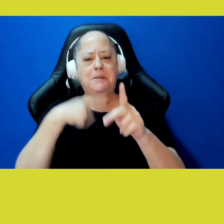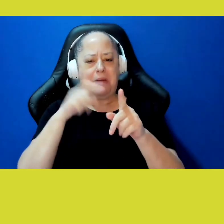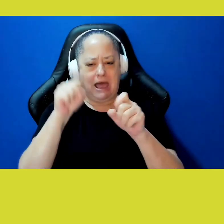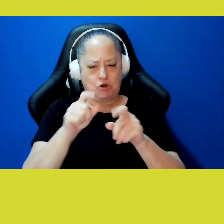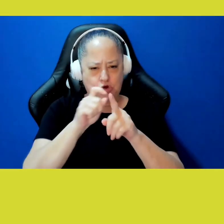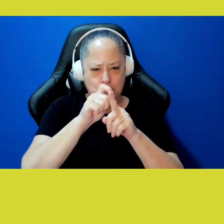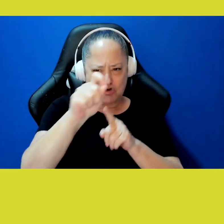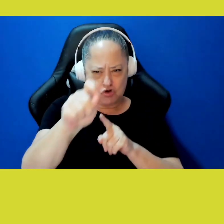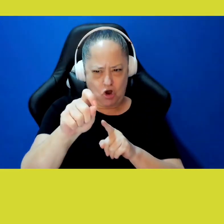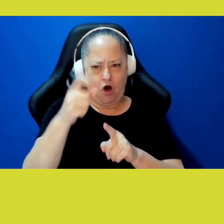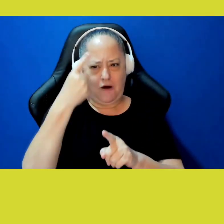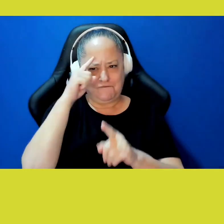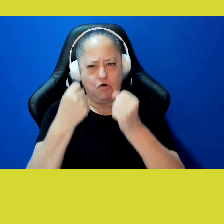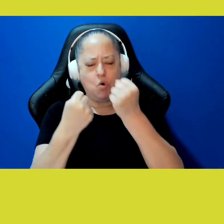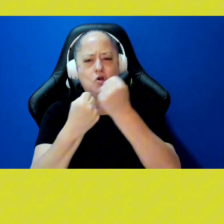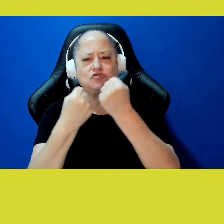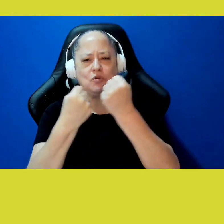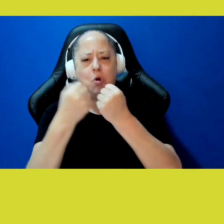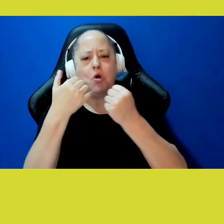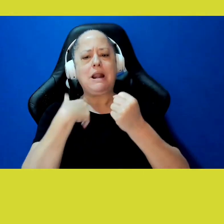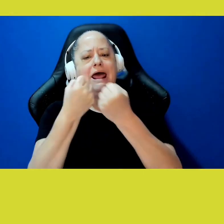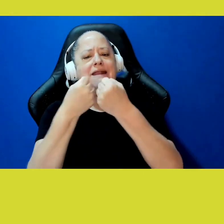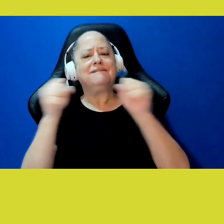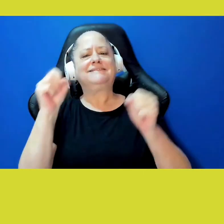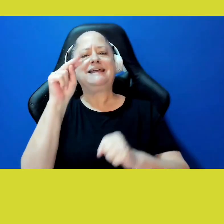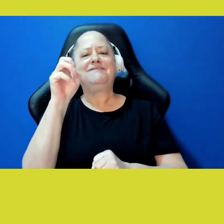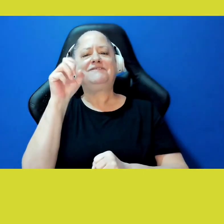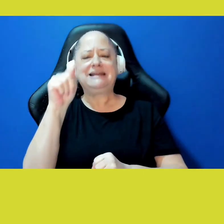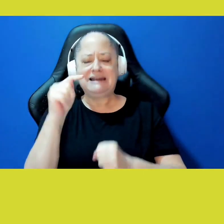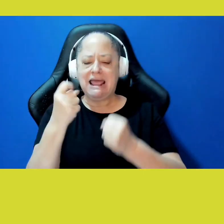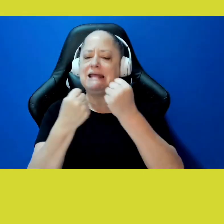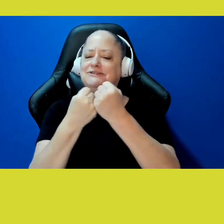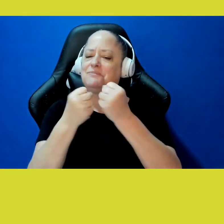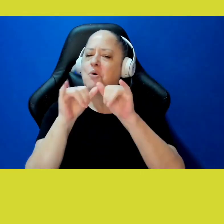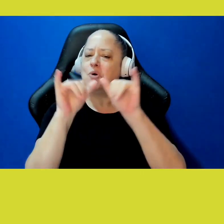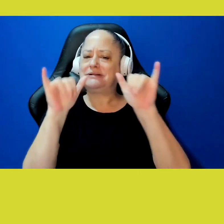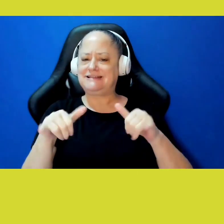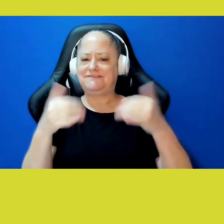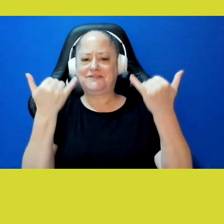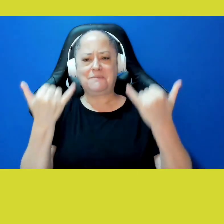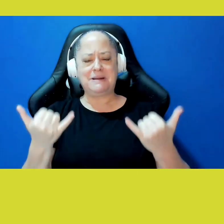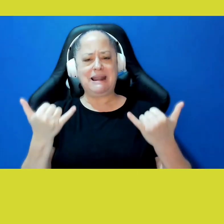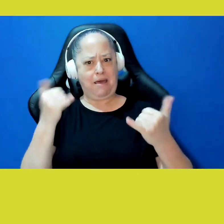now I had a safety net and I had a support system. This was working for me and it was very